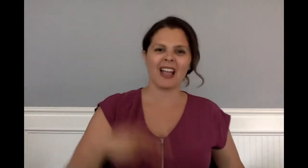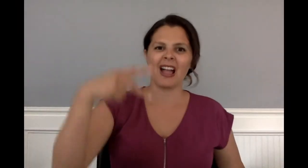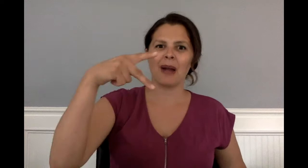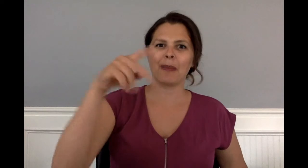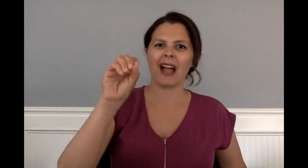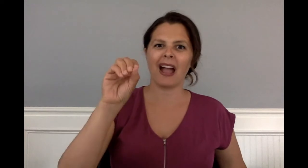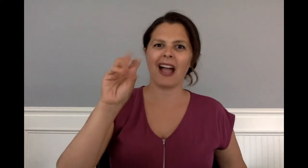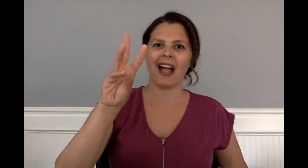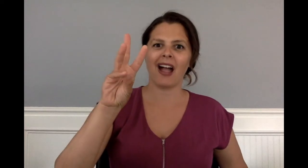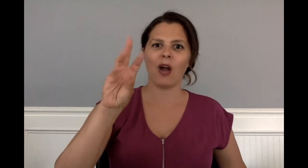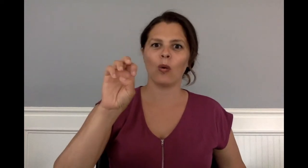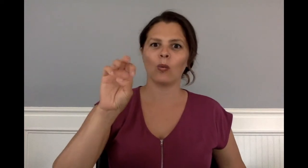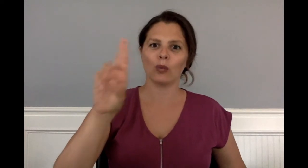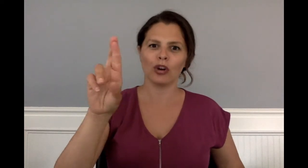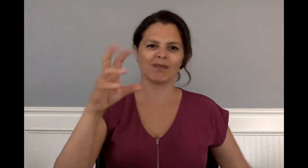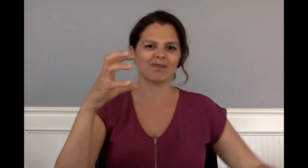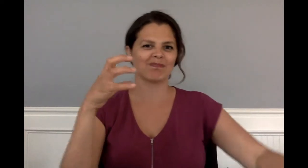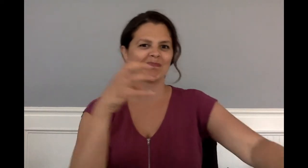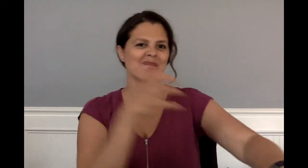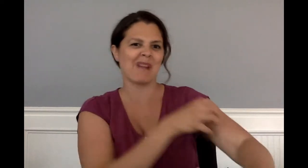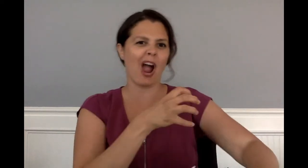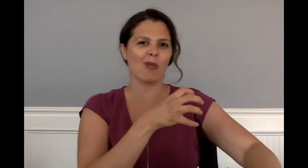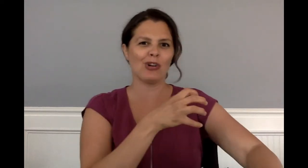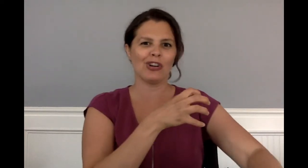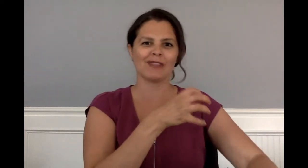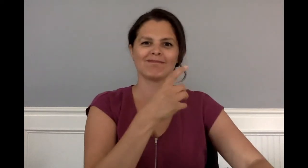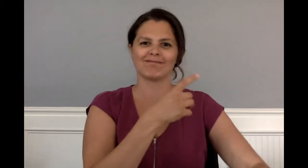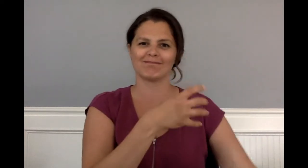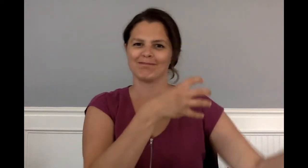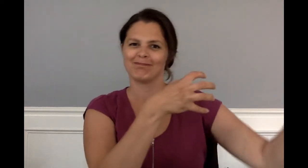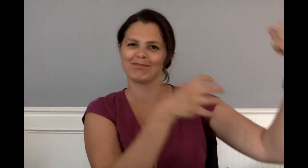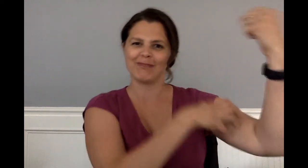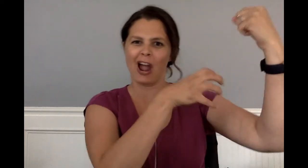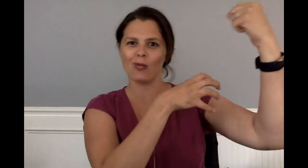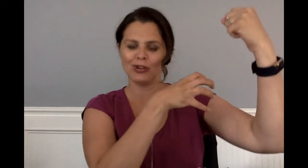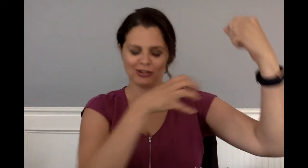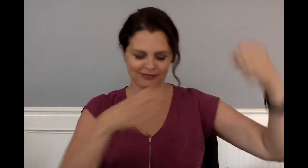P-O-W-E-R. Power.